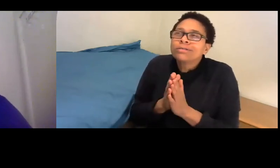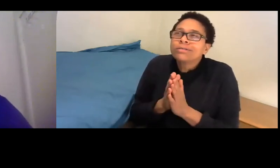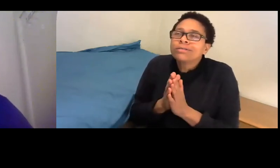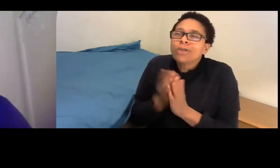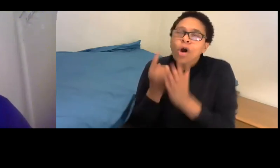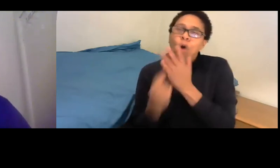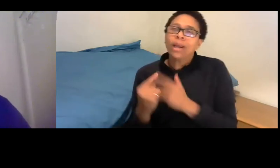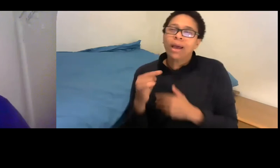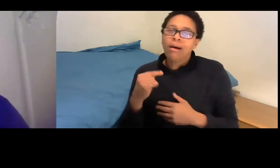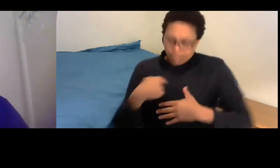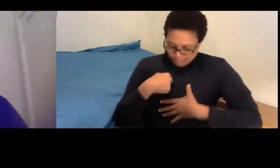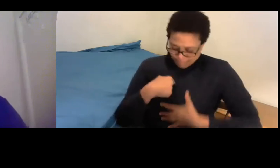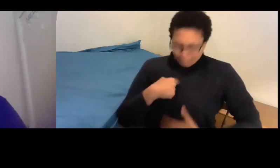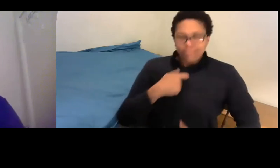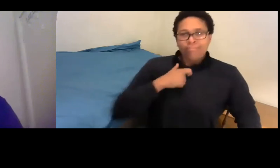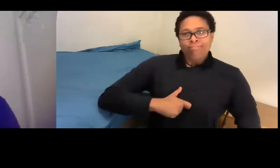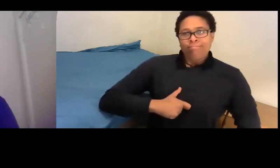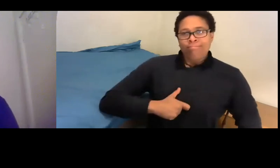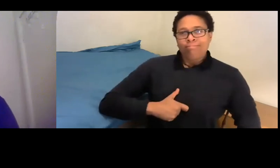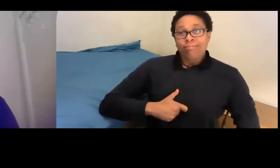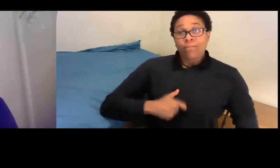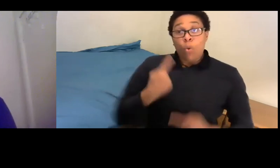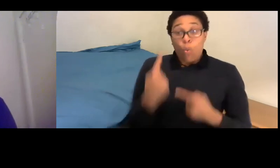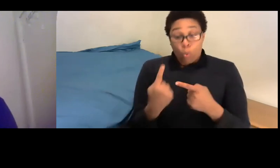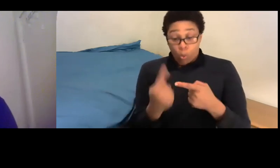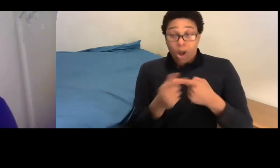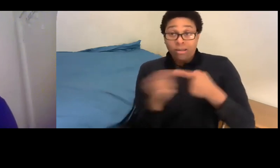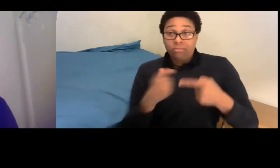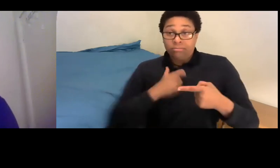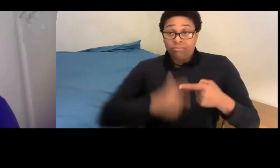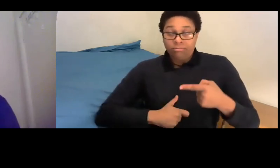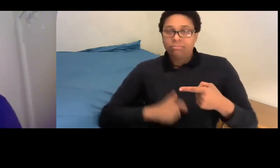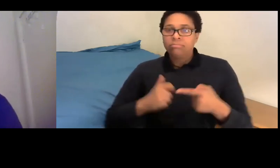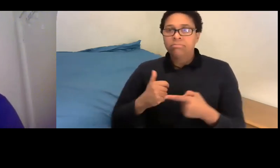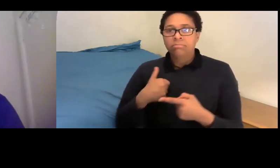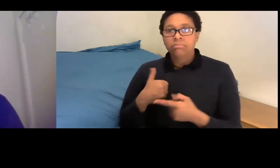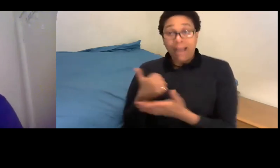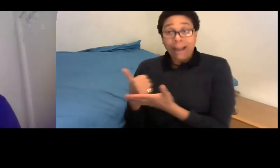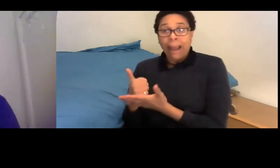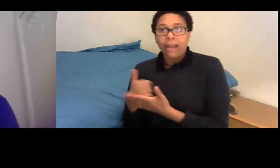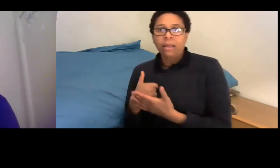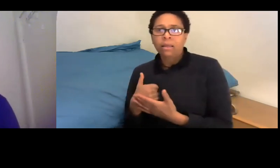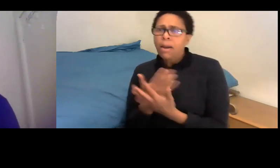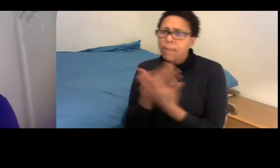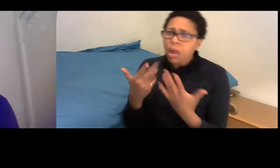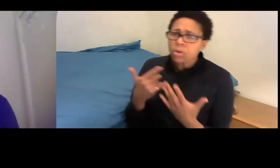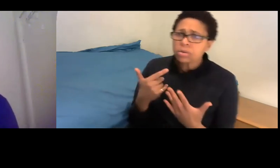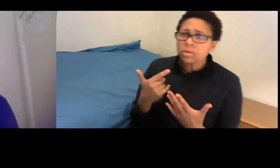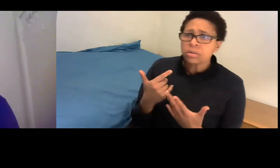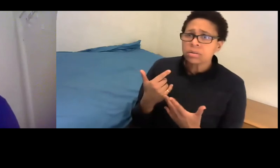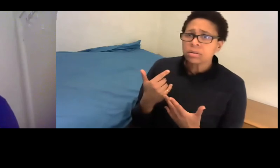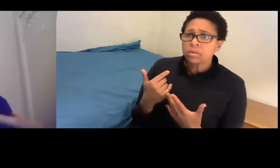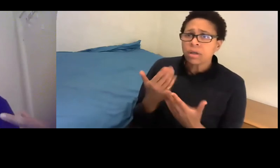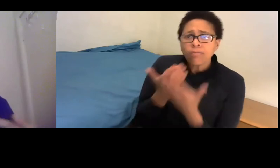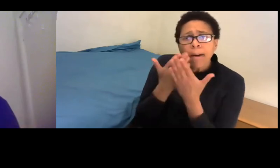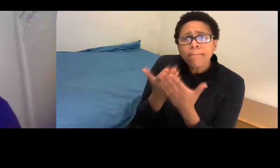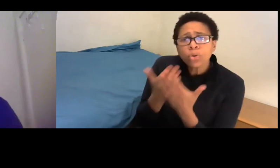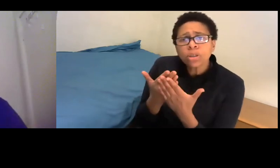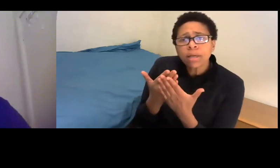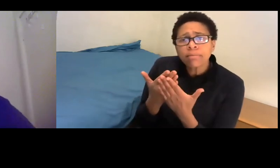from the LGBTQI community, lots of my Muslim women friends, like when I meet them, when I speak to them, there's a sense of